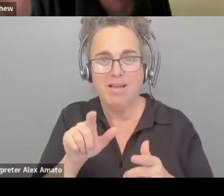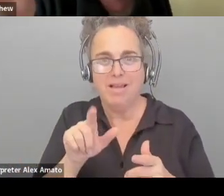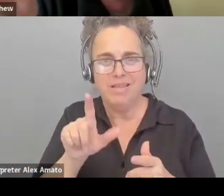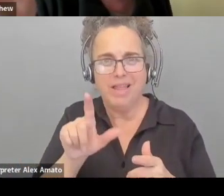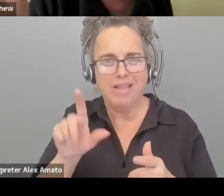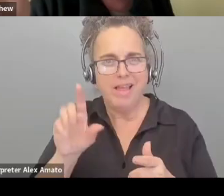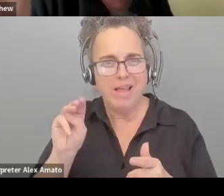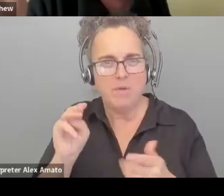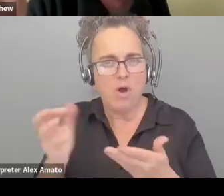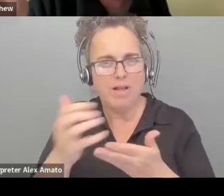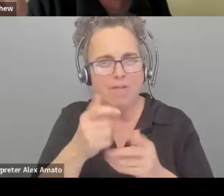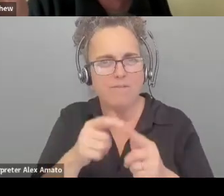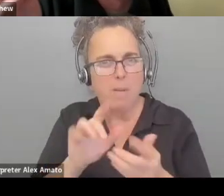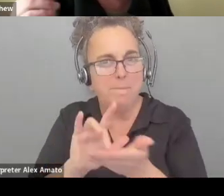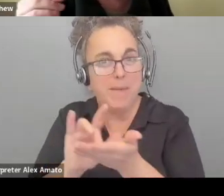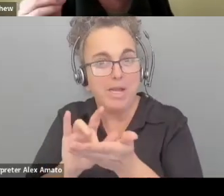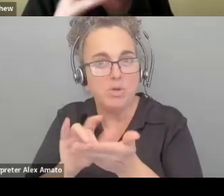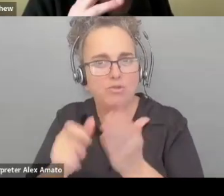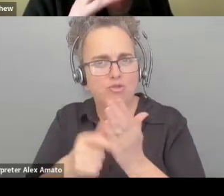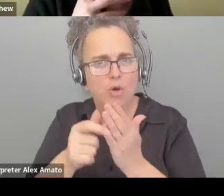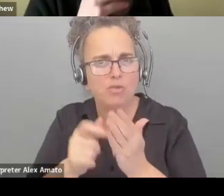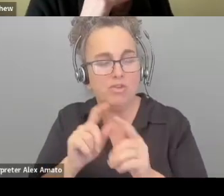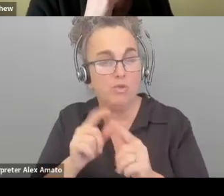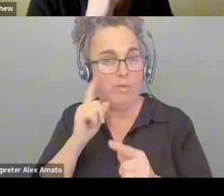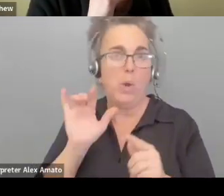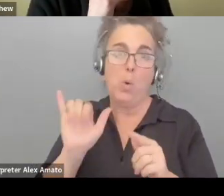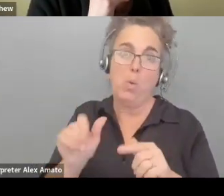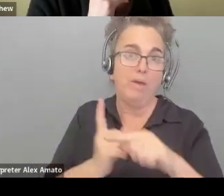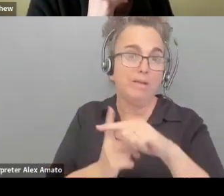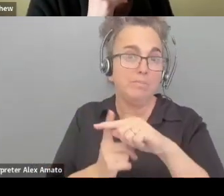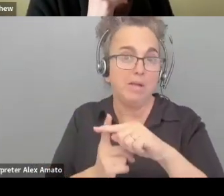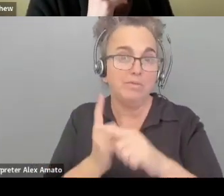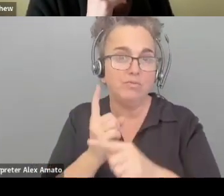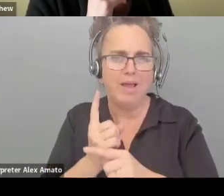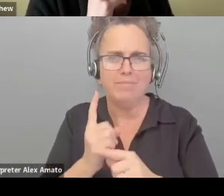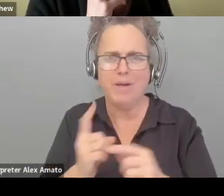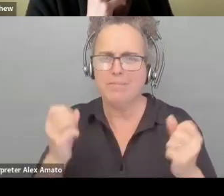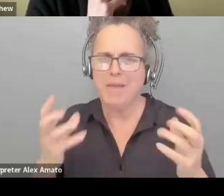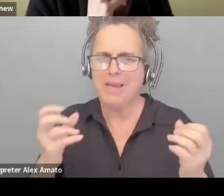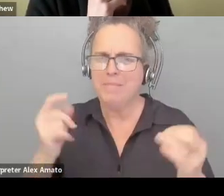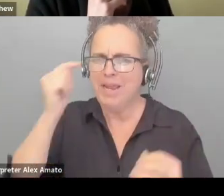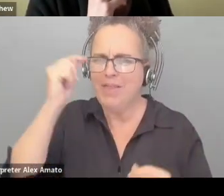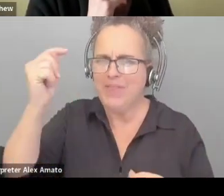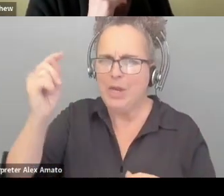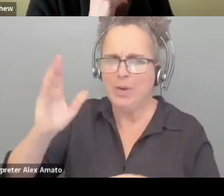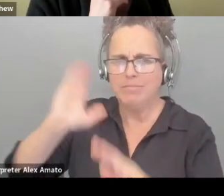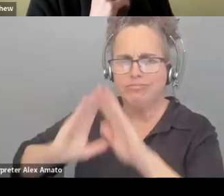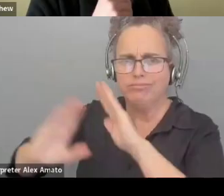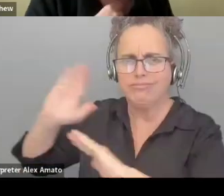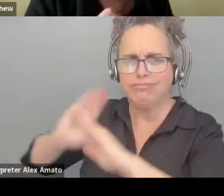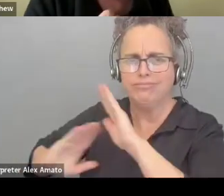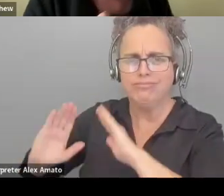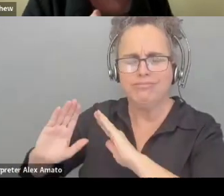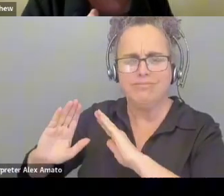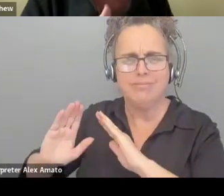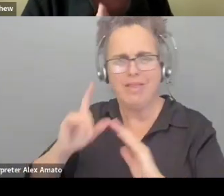which you would think would be a good thing to do. But we know that there are theories that exist in the literature like the refrigerator mother